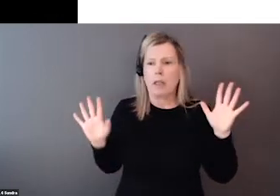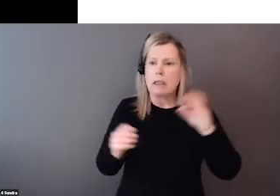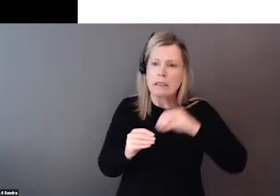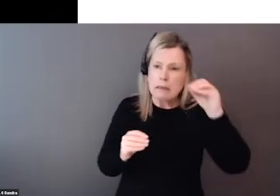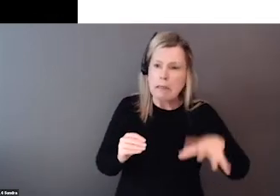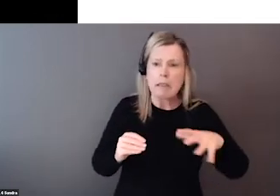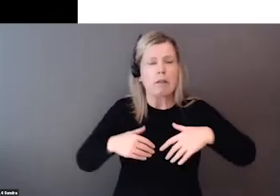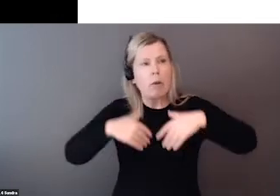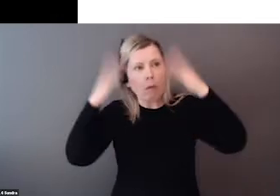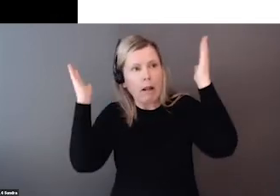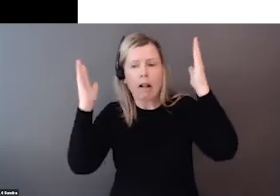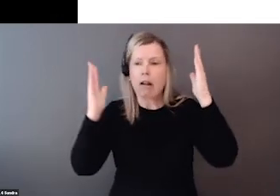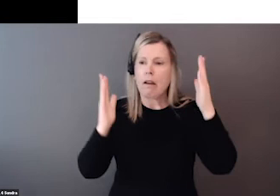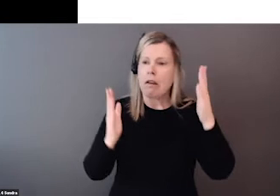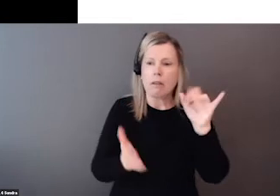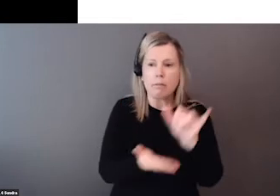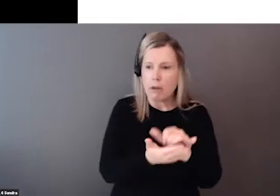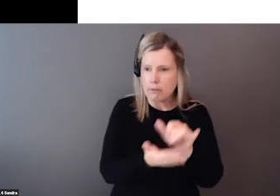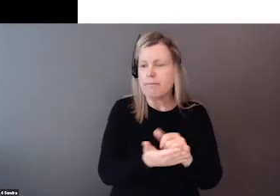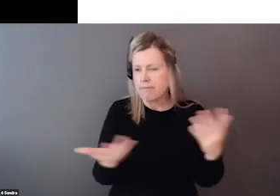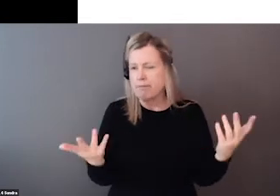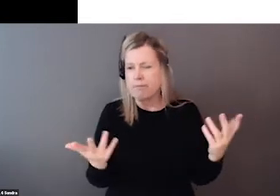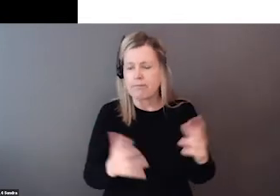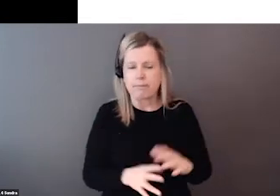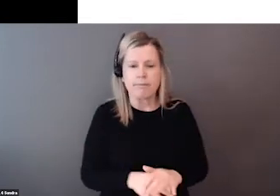how realistic are some of these recommendations